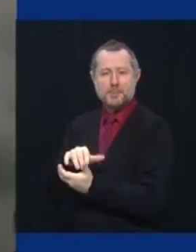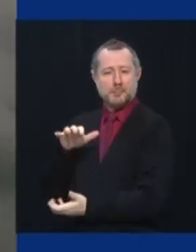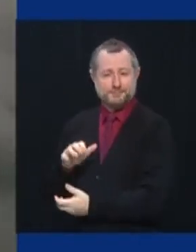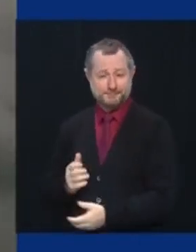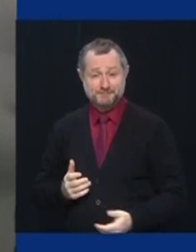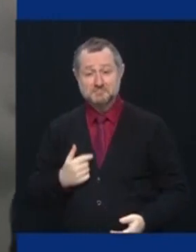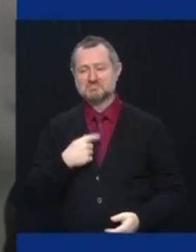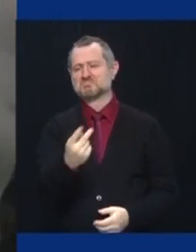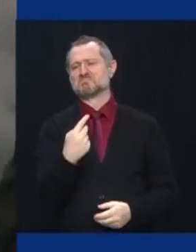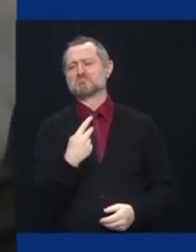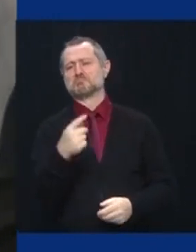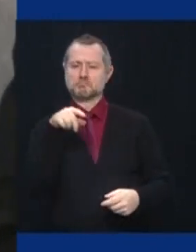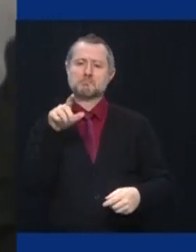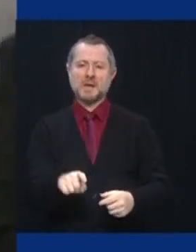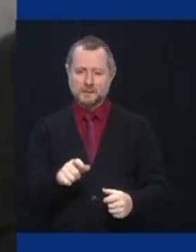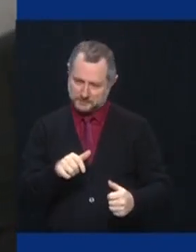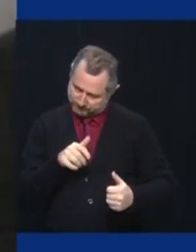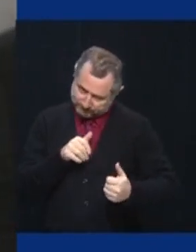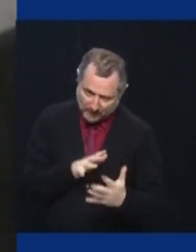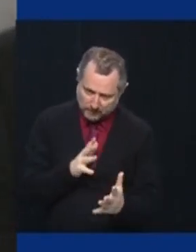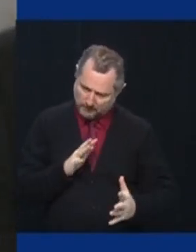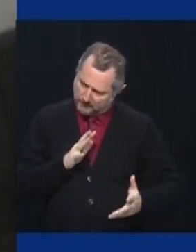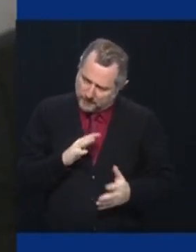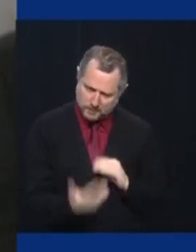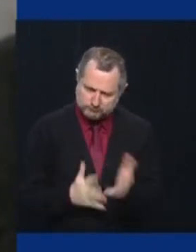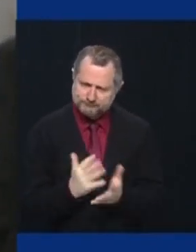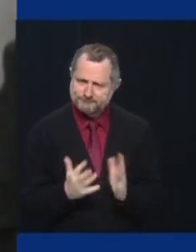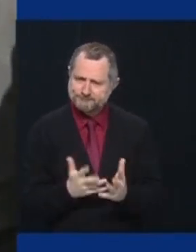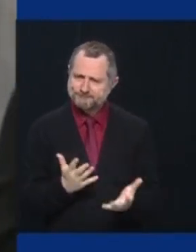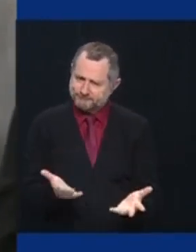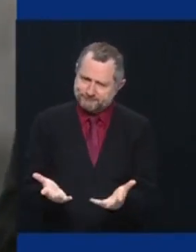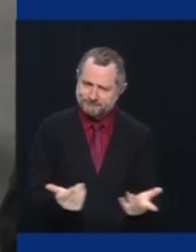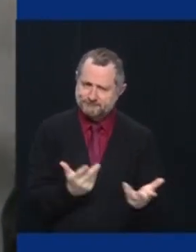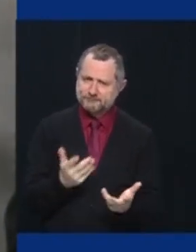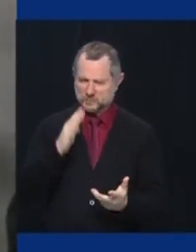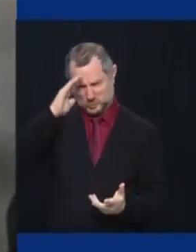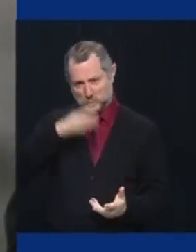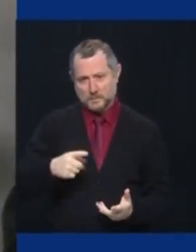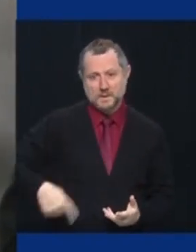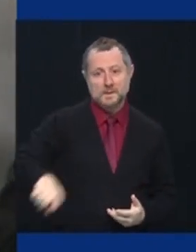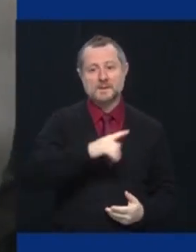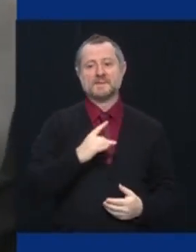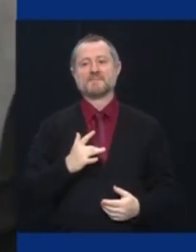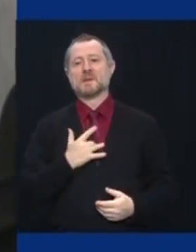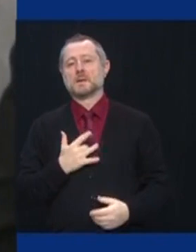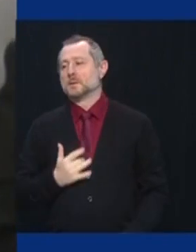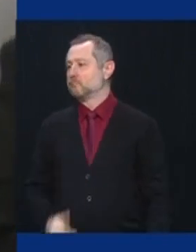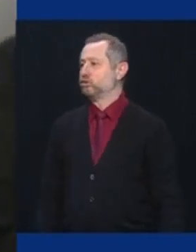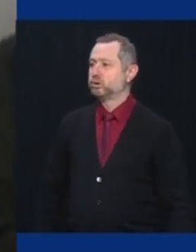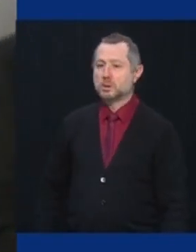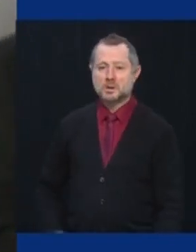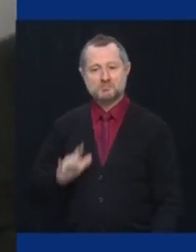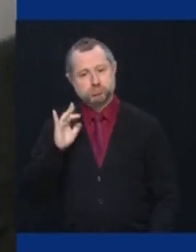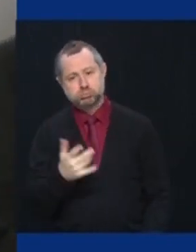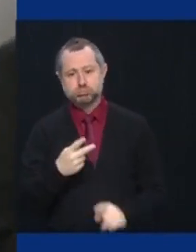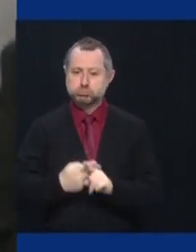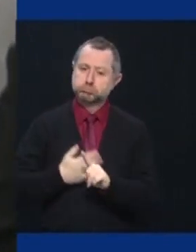THE FEDERAL GOVERNMENT. THAT'S A FACT. WE'RE GOING TO HAVE TO DEAL WITH IT.